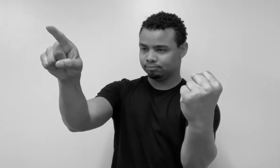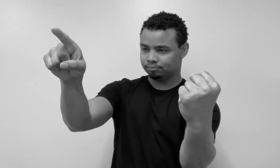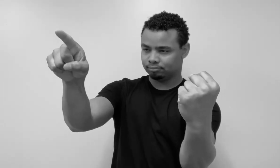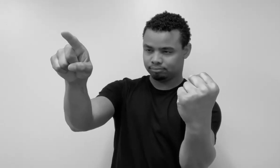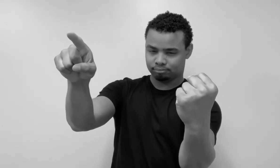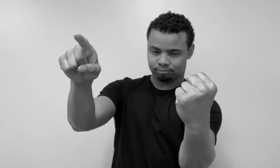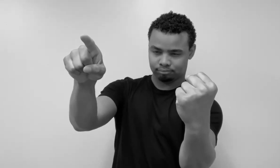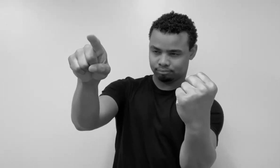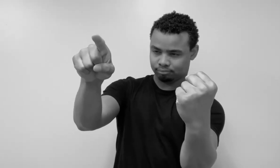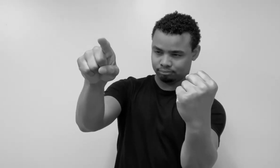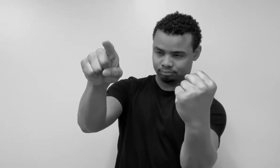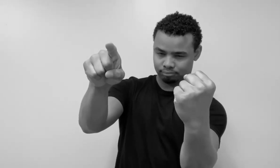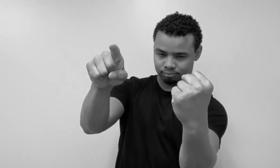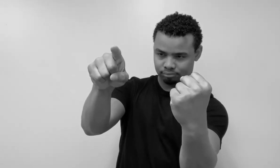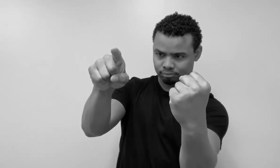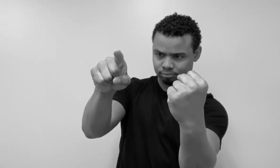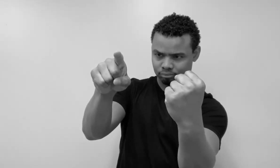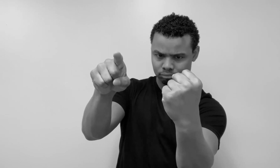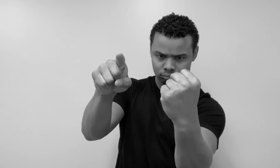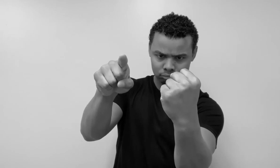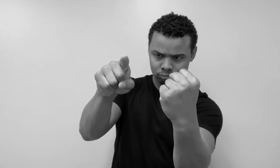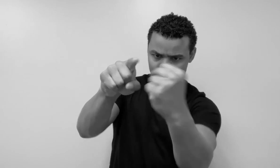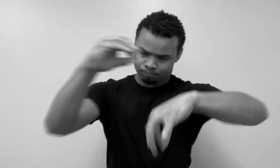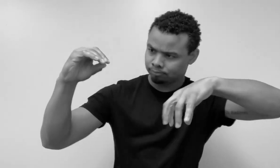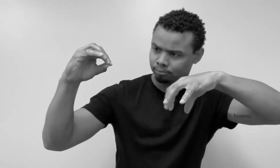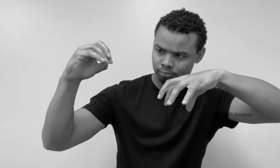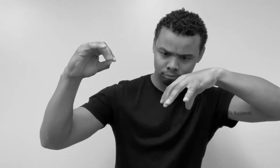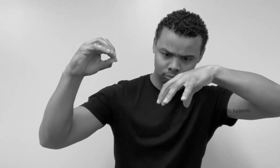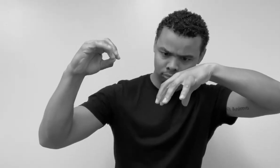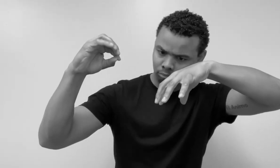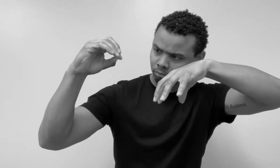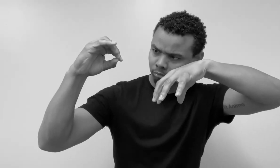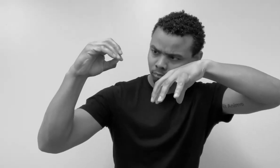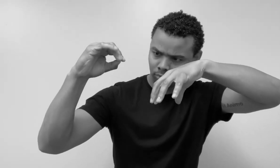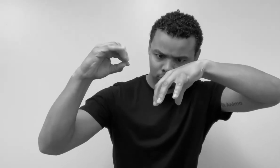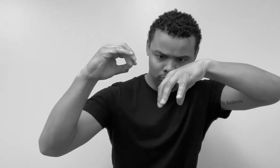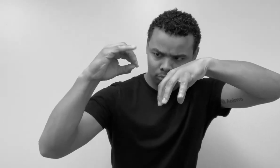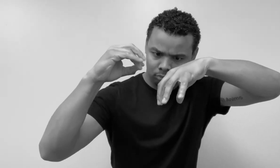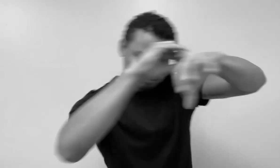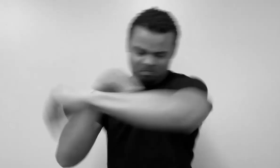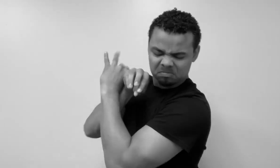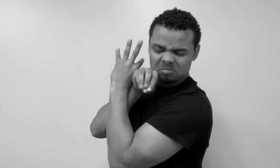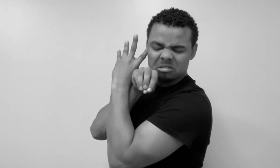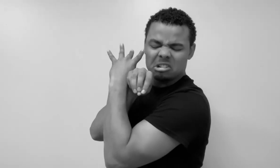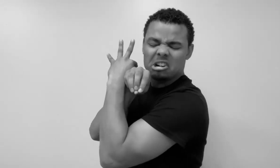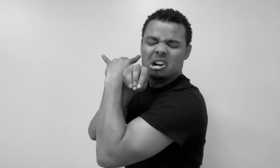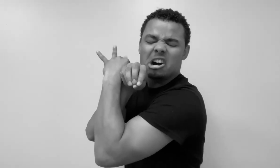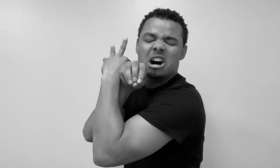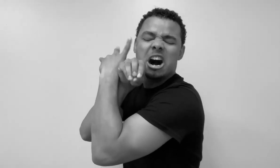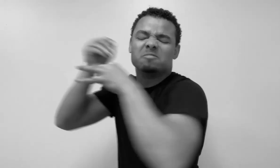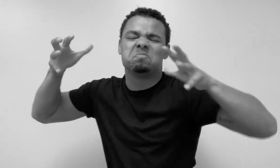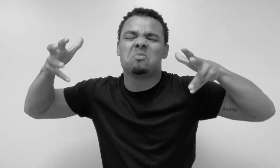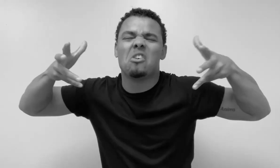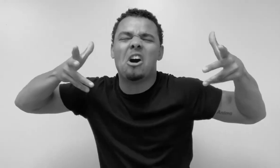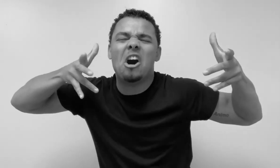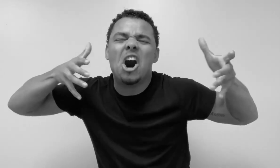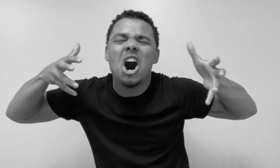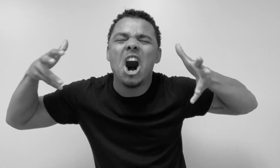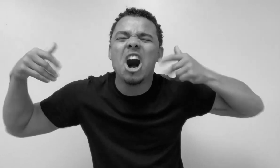alien intent non-peaceful. arrival imminent. hostile entering atmosphere.